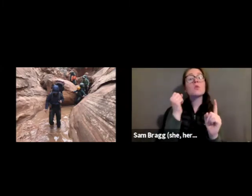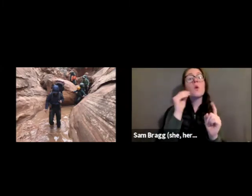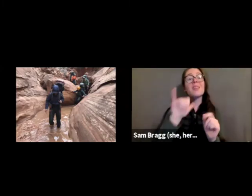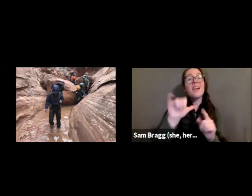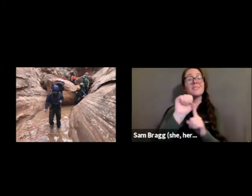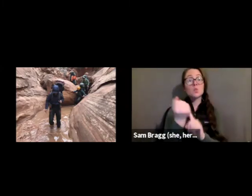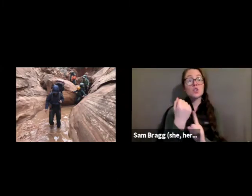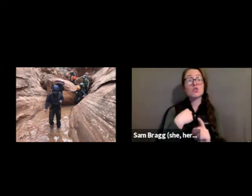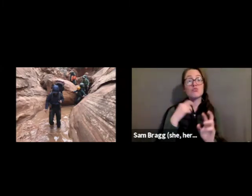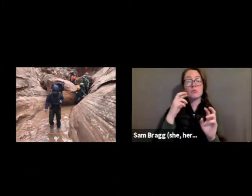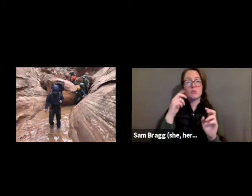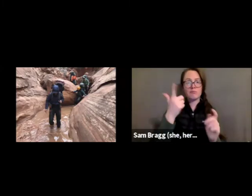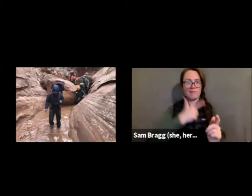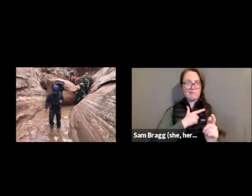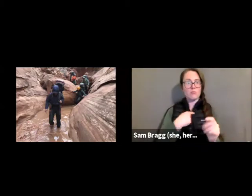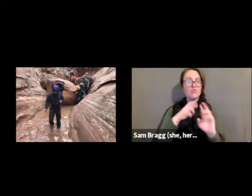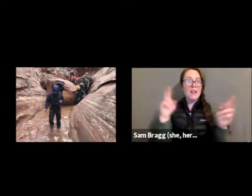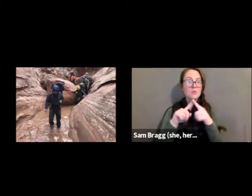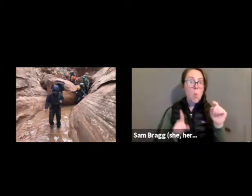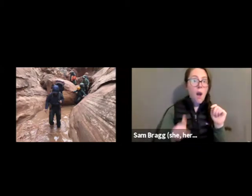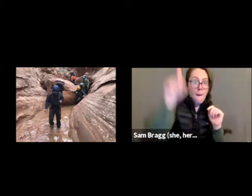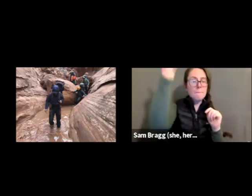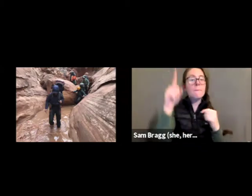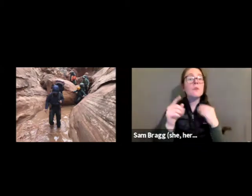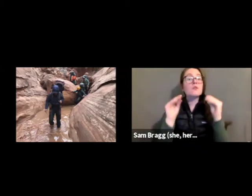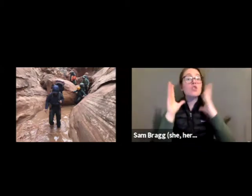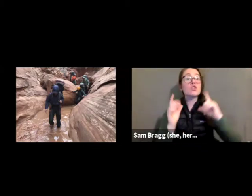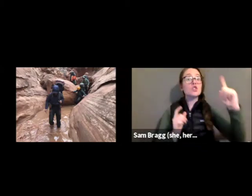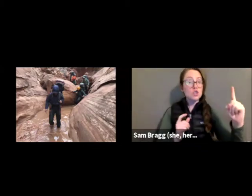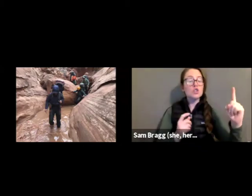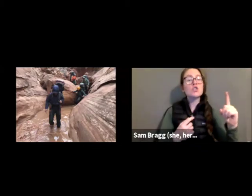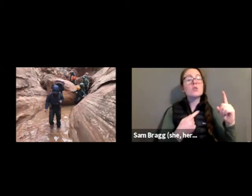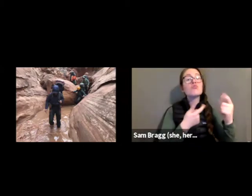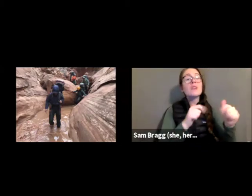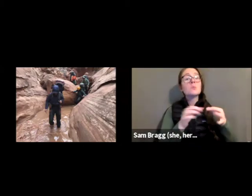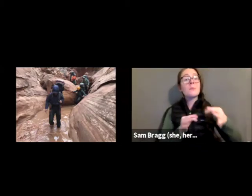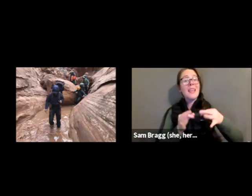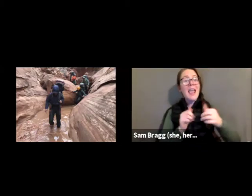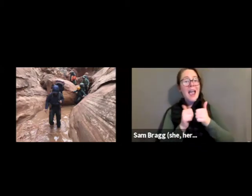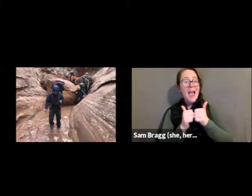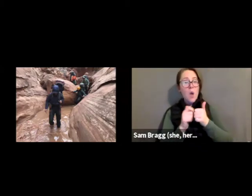one person at a time so that we wouldn't injure the people below us and so at my turn i had an